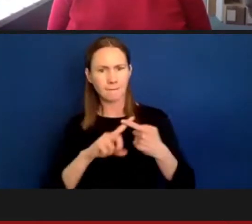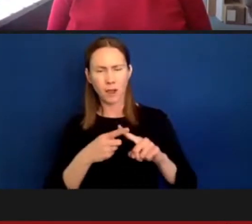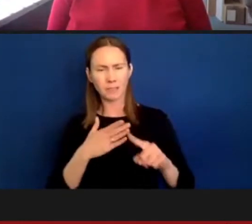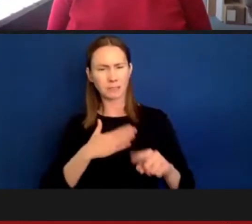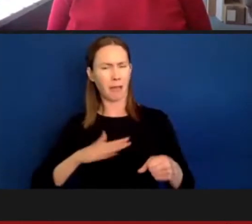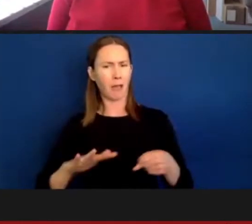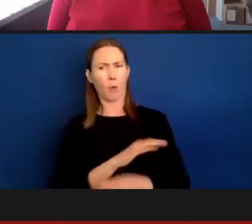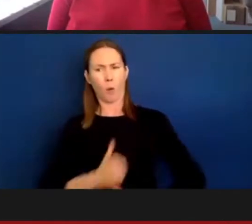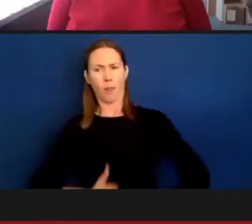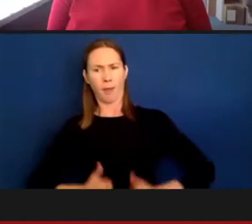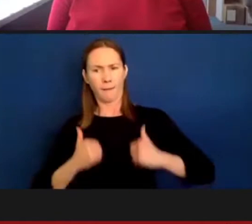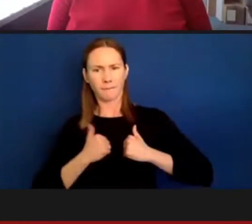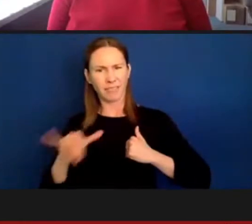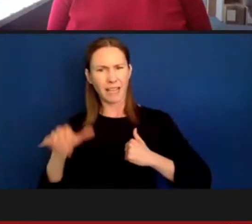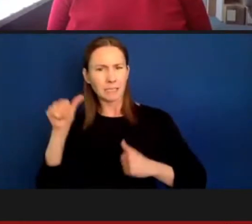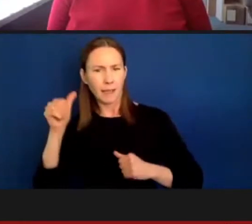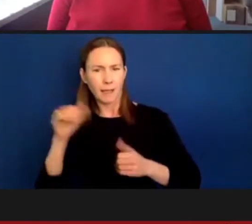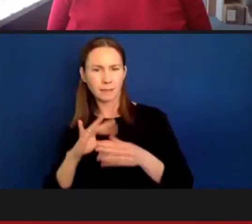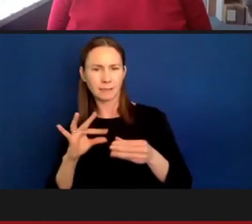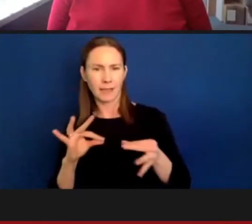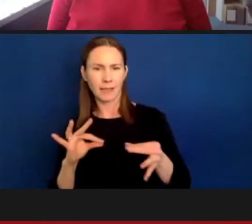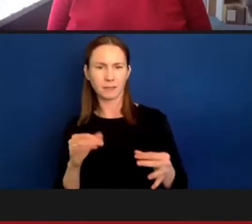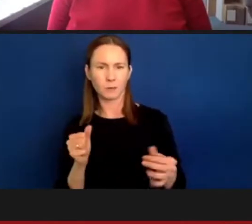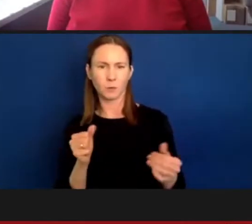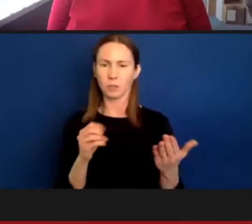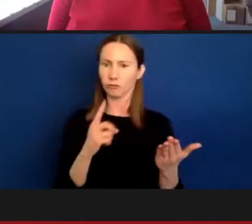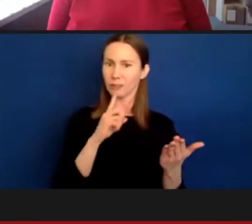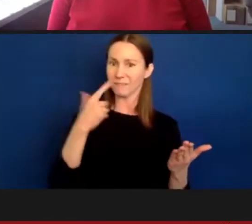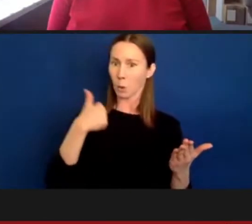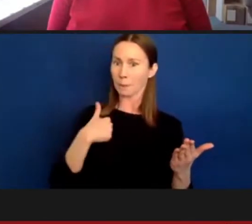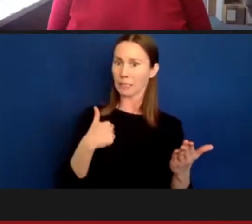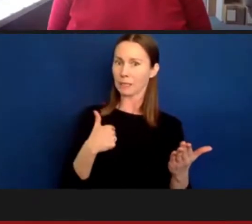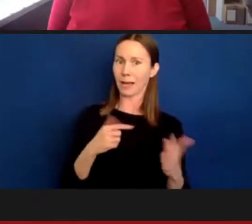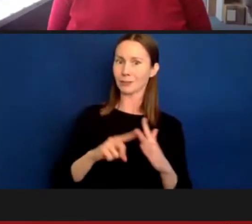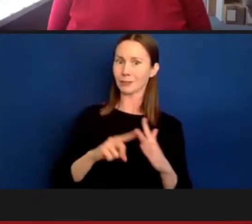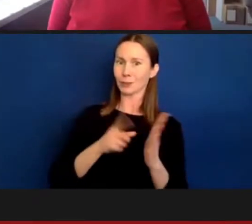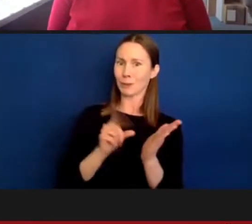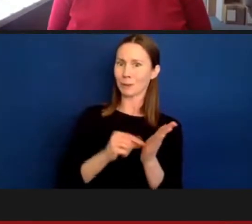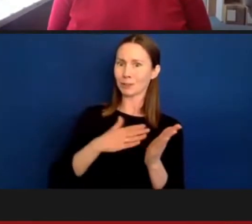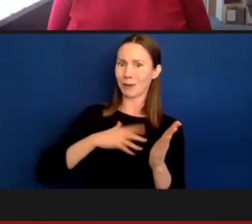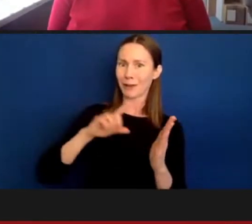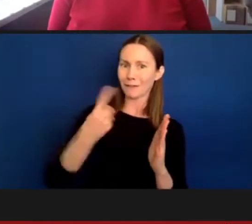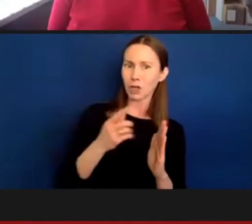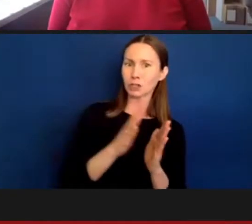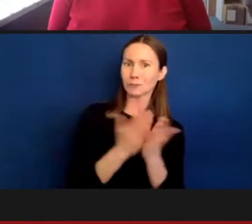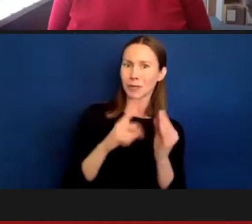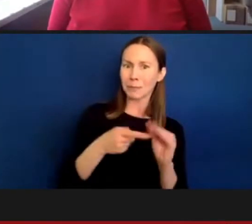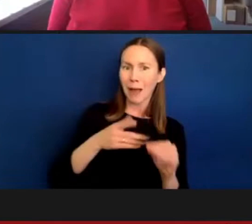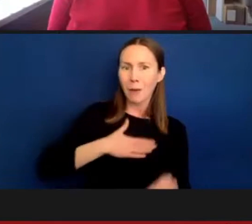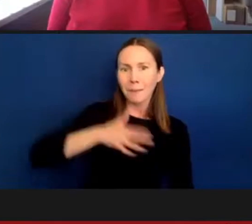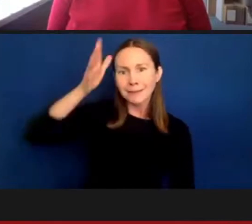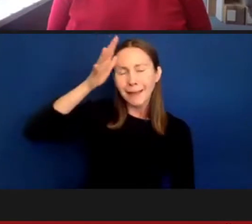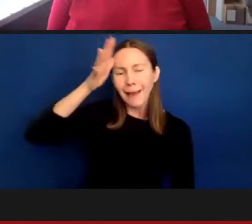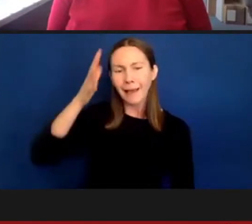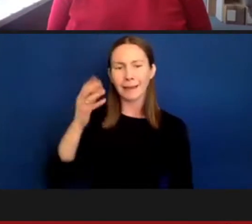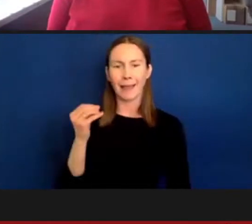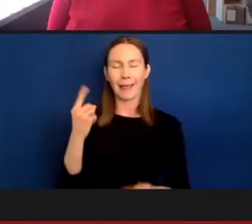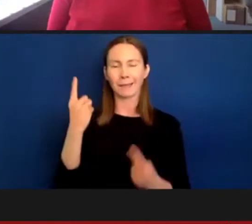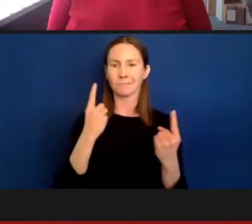And so, it was a big crisis for me as I was starting to publish my first monograph about dad and proceed with all the work I've been doing since then.